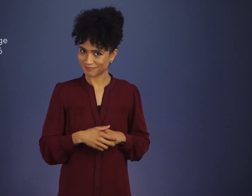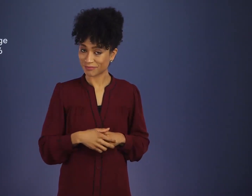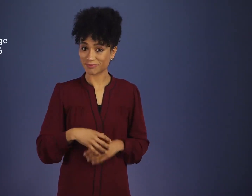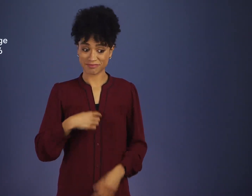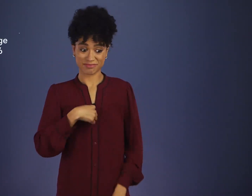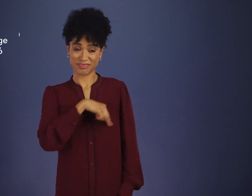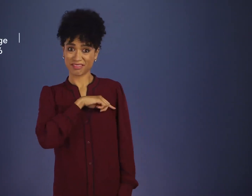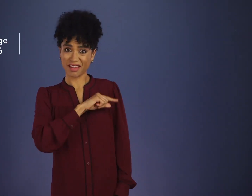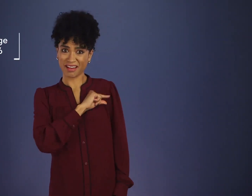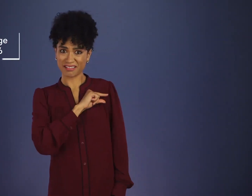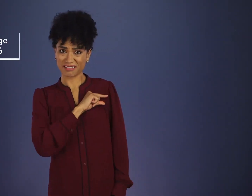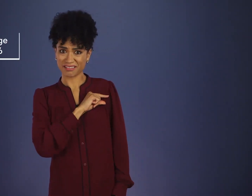They are!